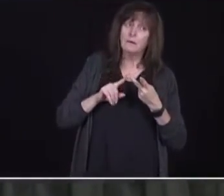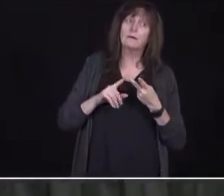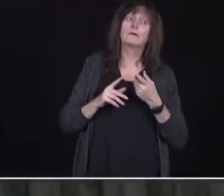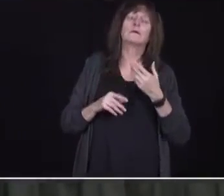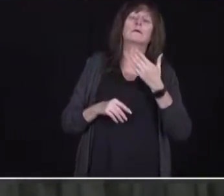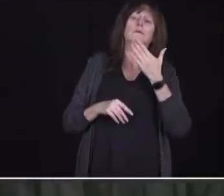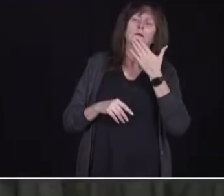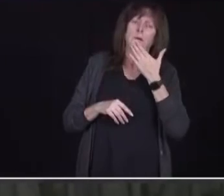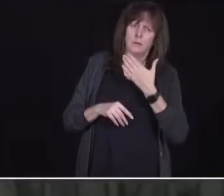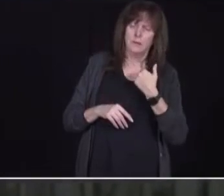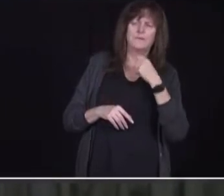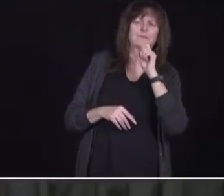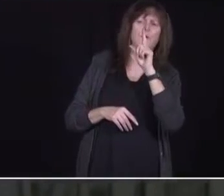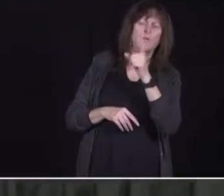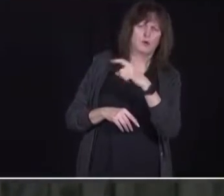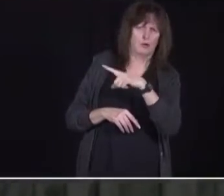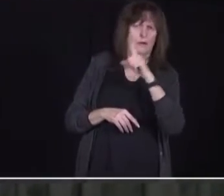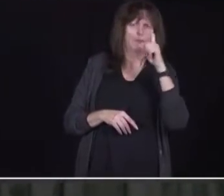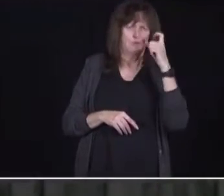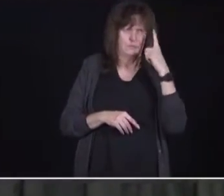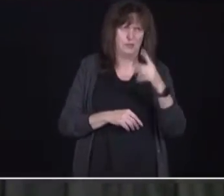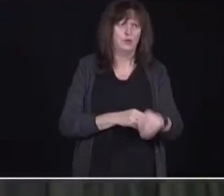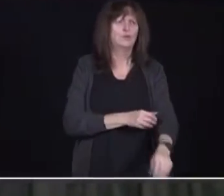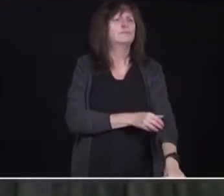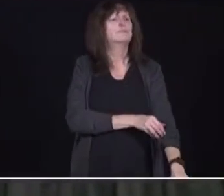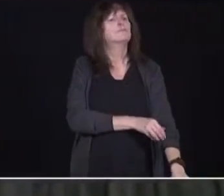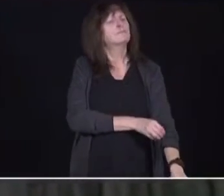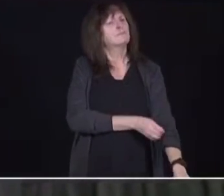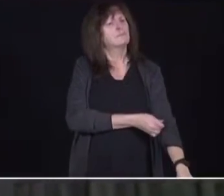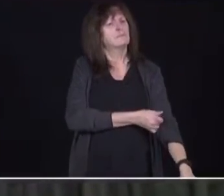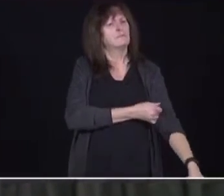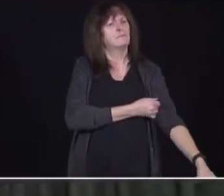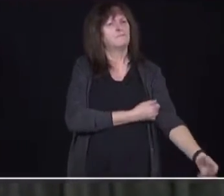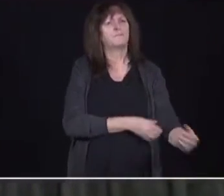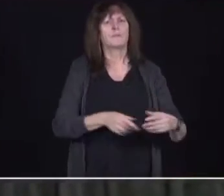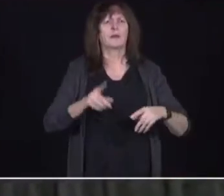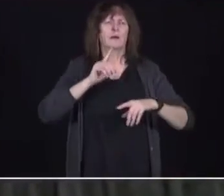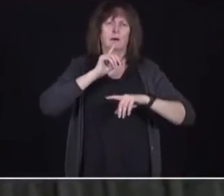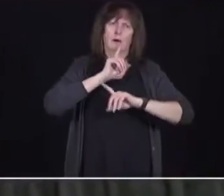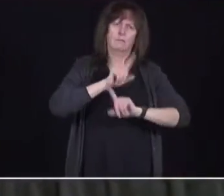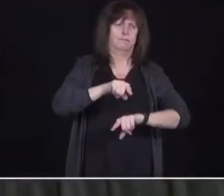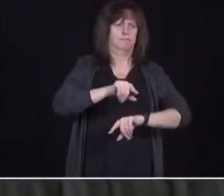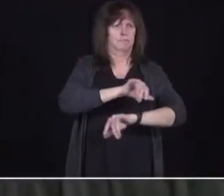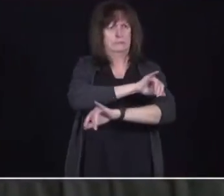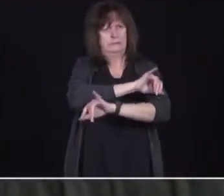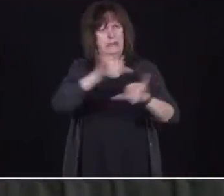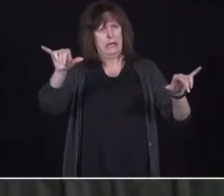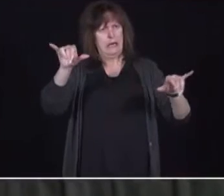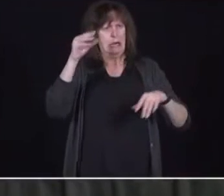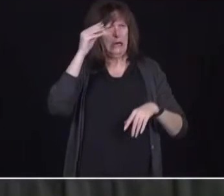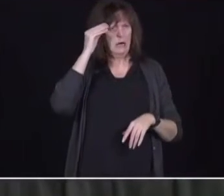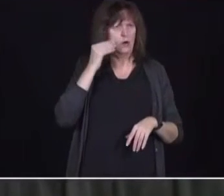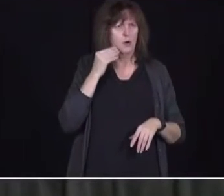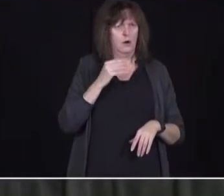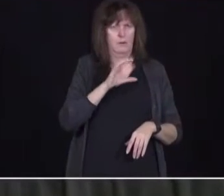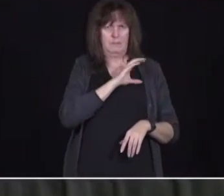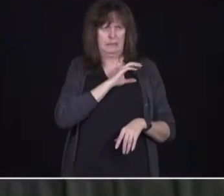there all in one package, so to speak so that we are actually getting to that population we wanted to first most to start with. Thank you.